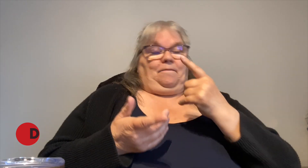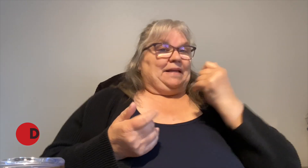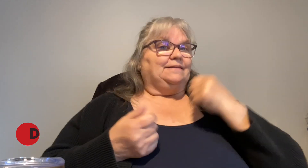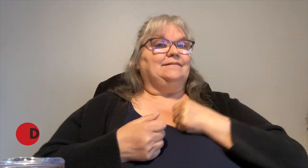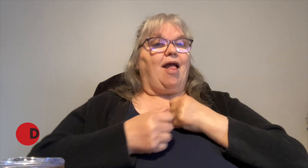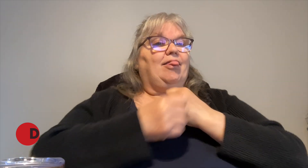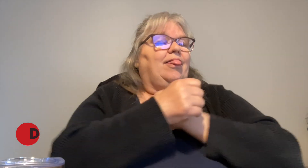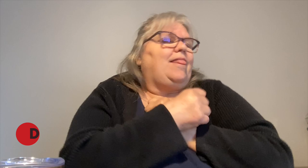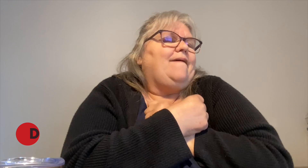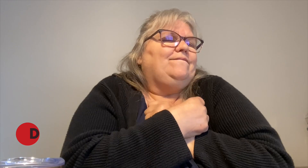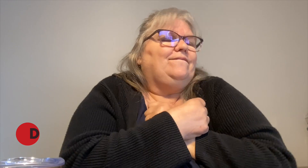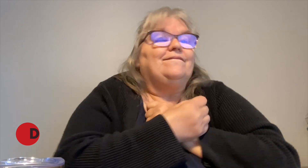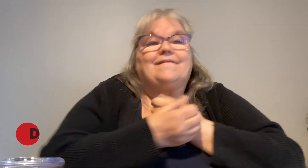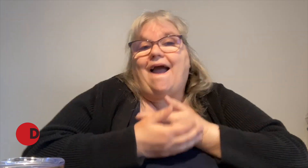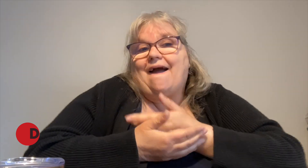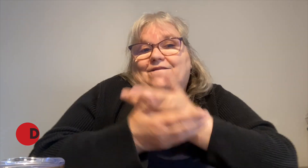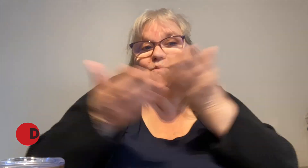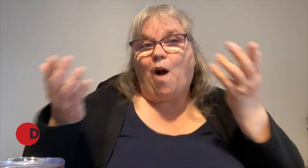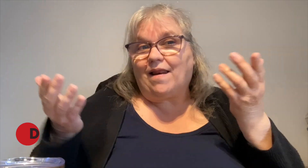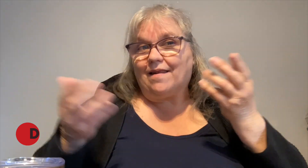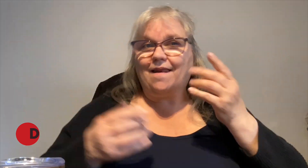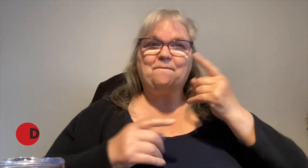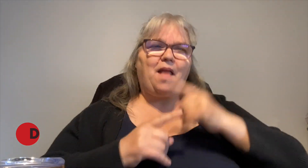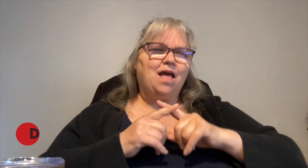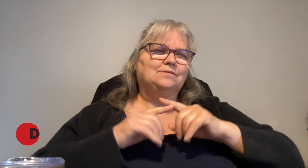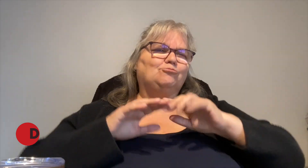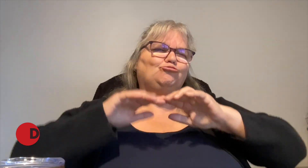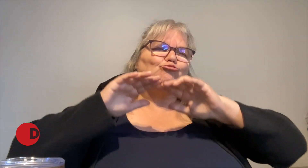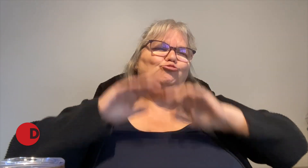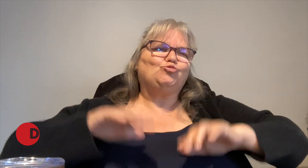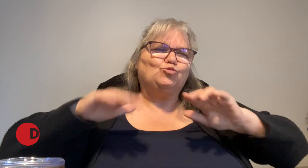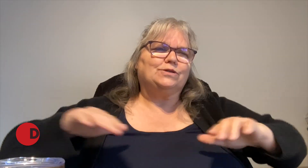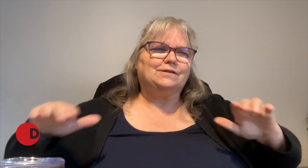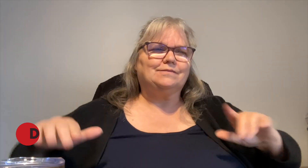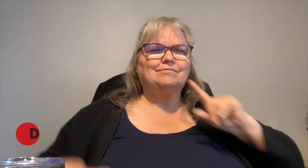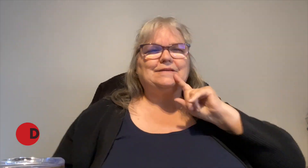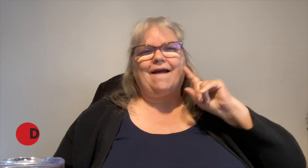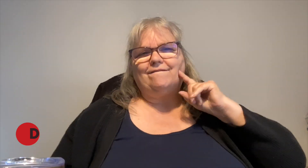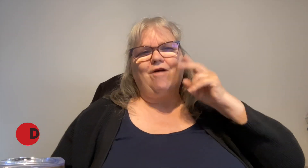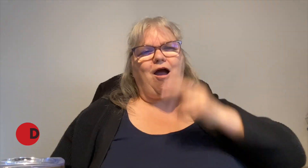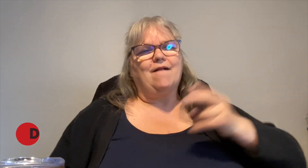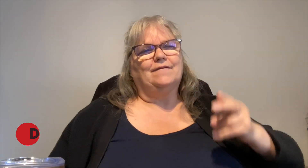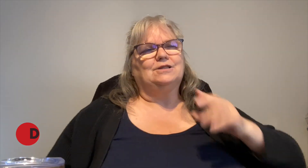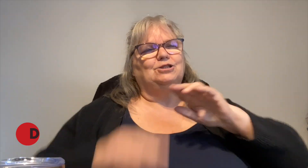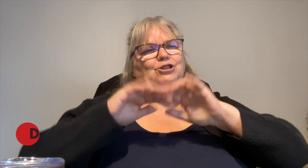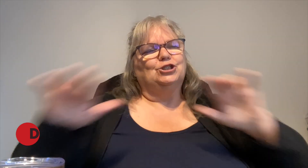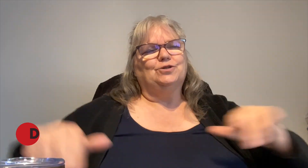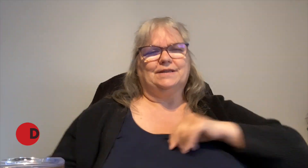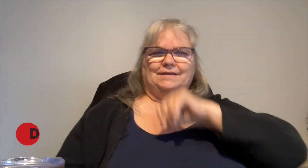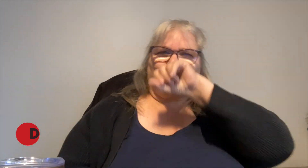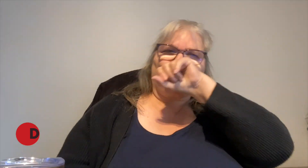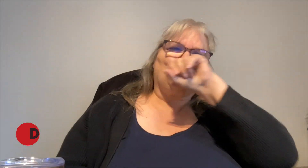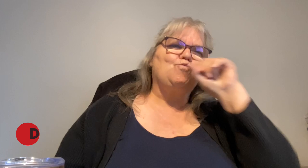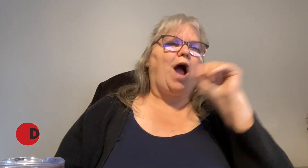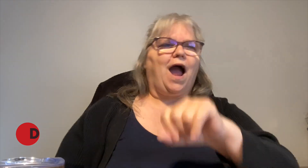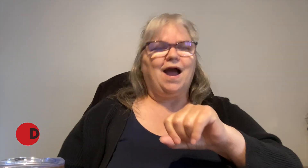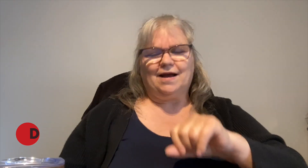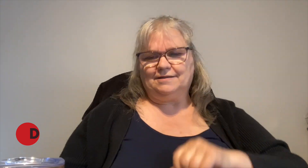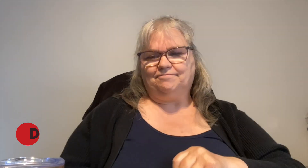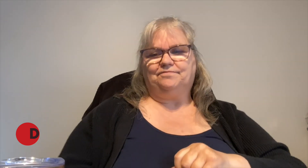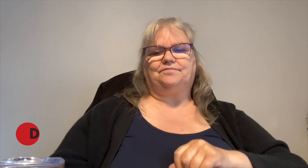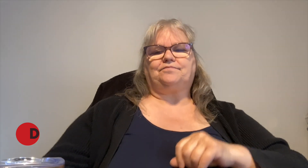Because I love everyone! Especially children who are Deaf and hard of hearing.